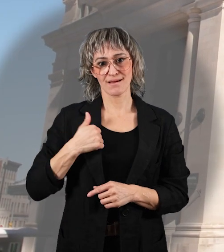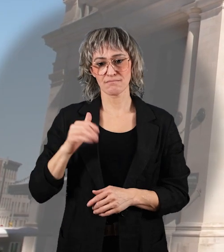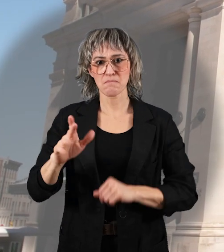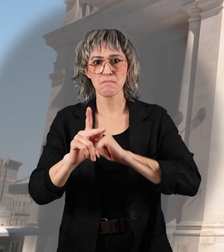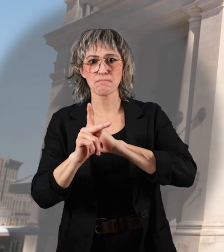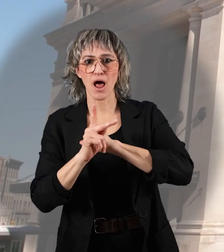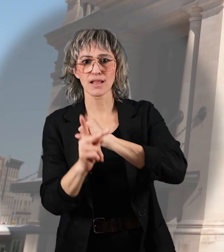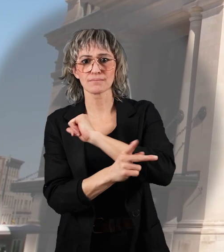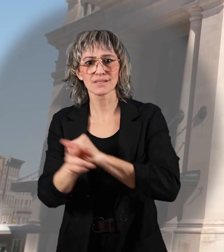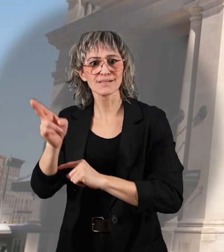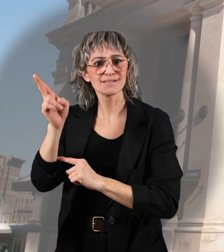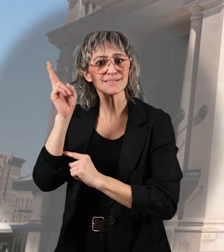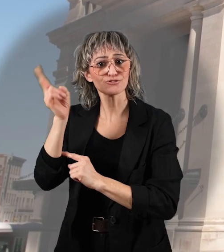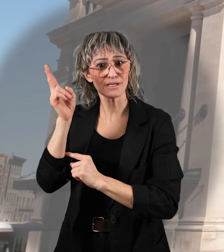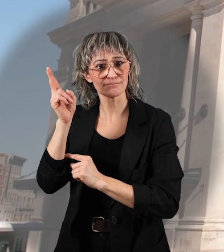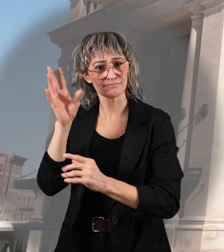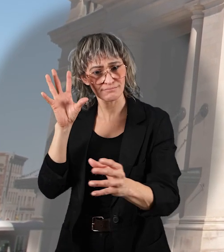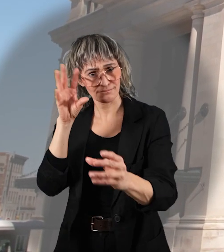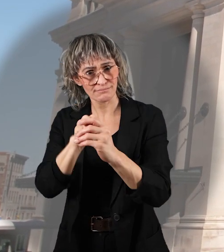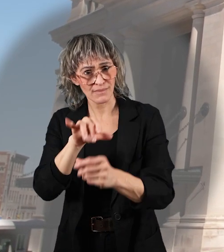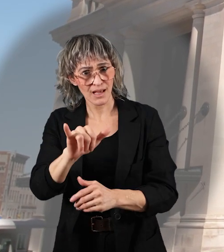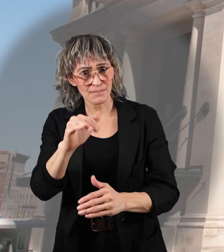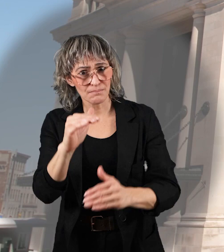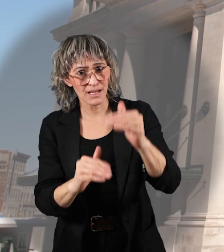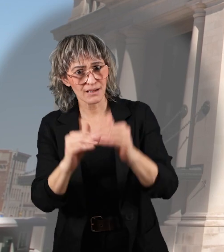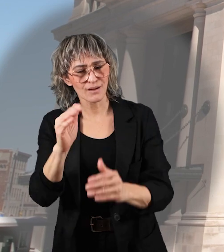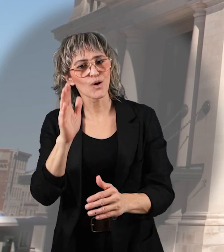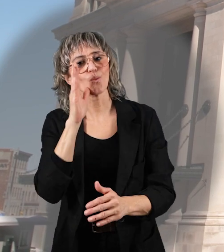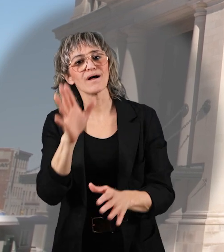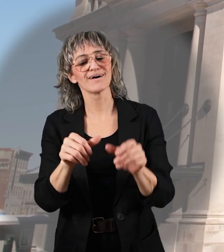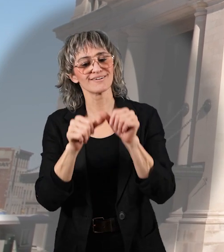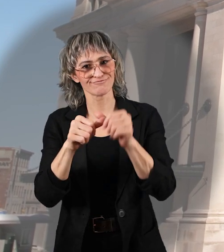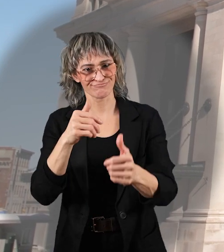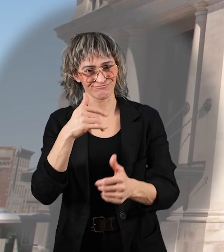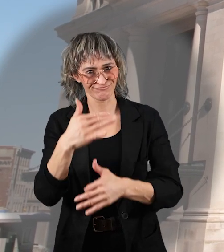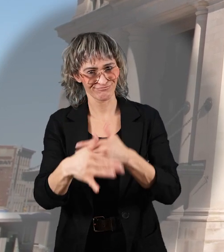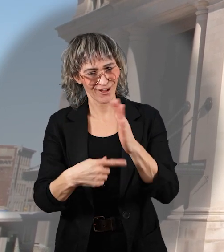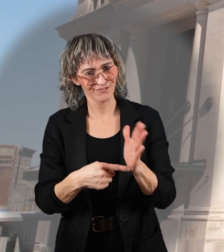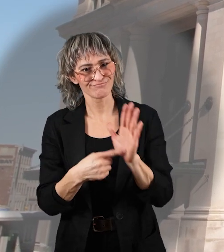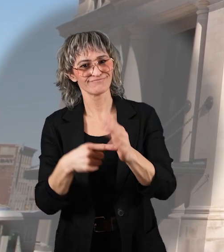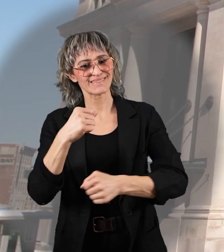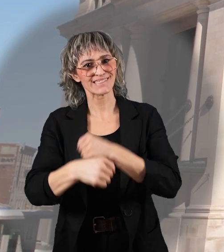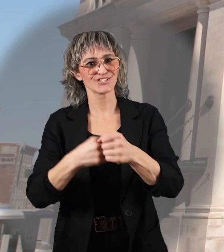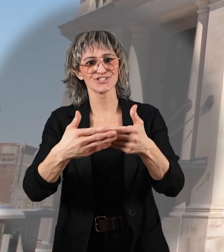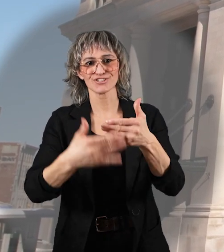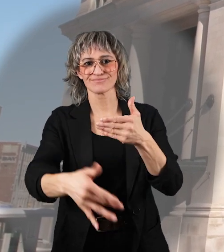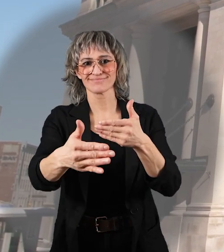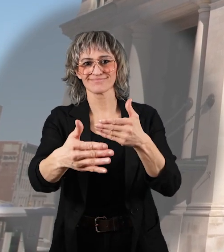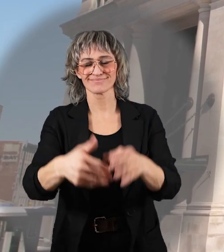...And Canada's parliamentary history will continue to unfold within these walls for years to come.